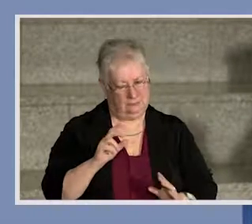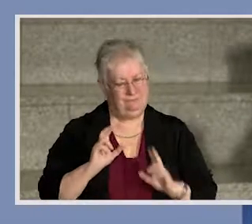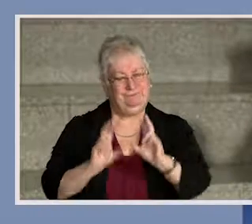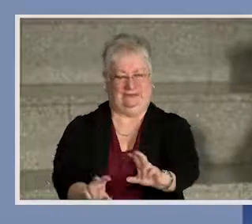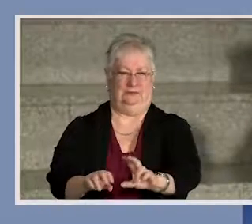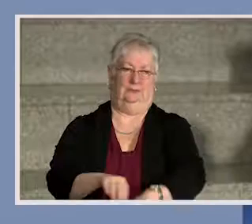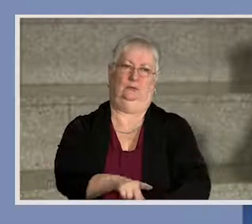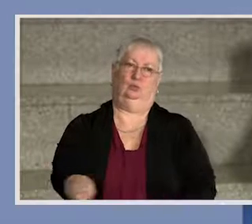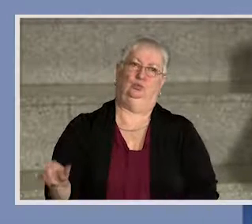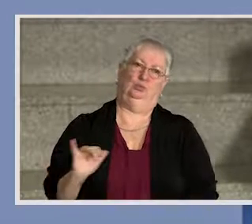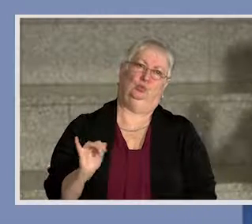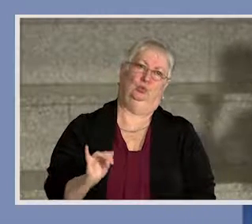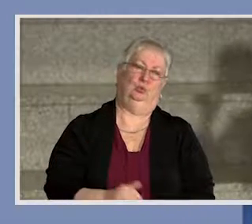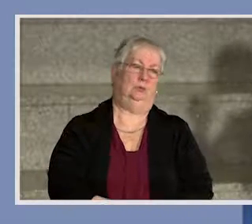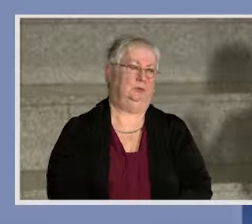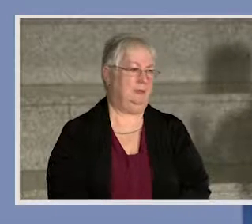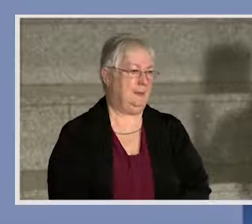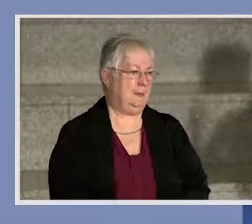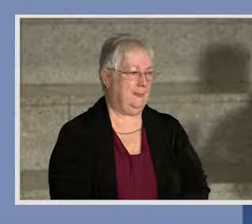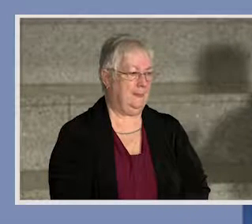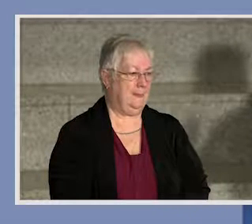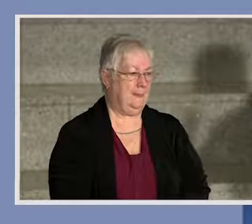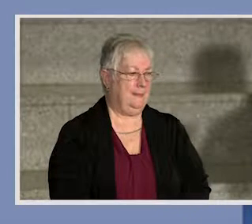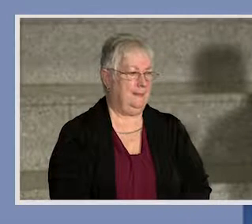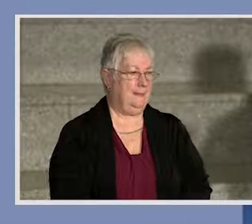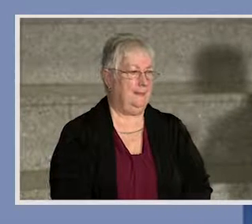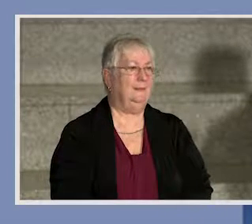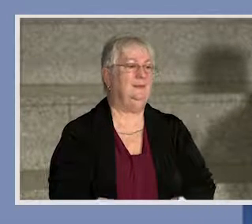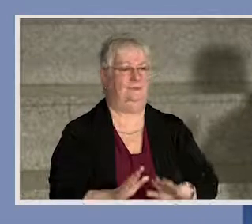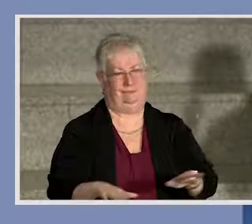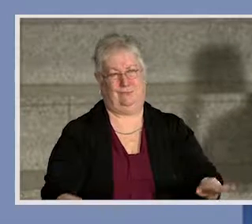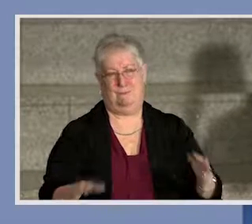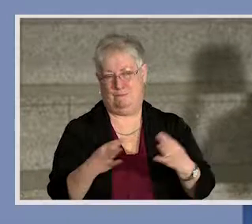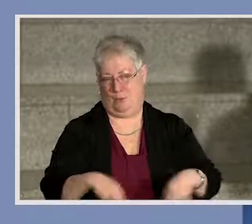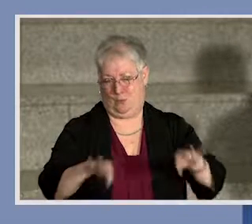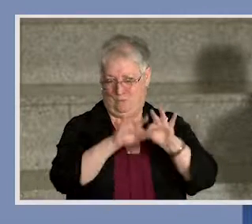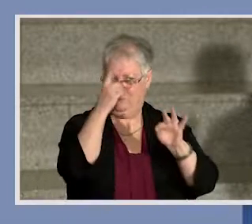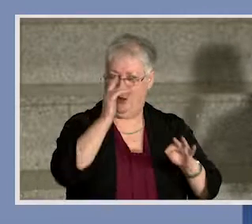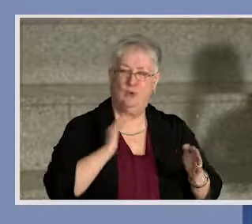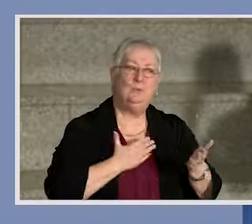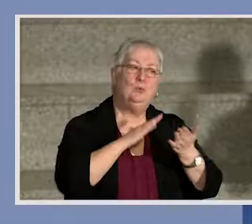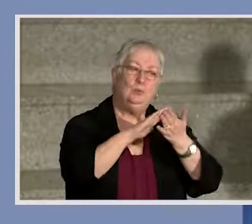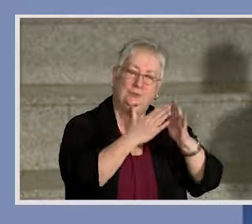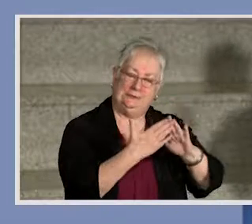NEWS FOR OUR CITY WHEN MORE AND MORE FAMILIES TRUST OUR PUBLIC